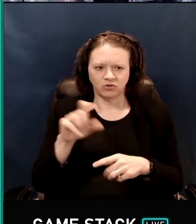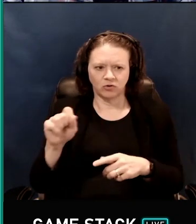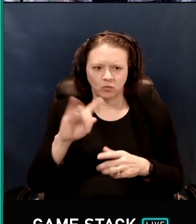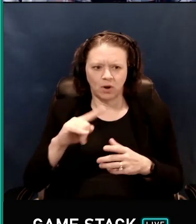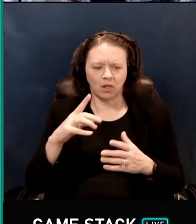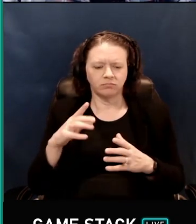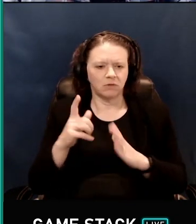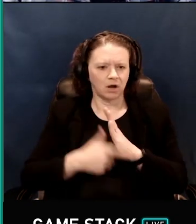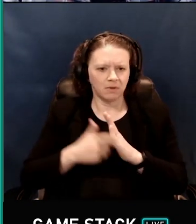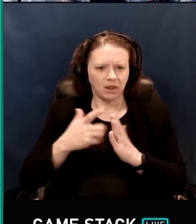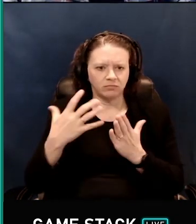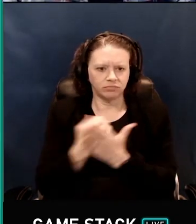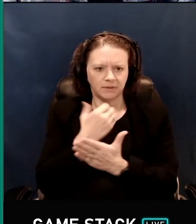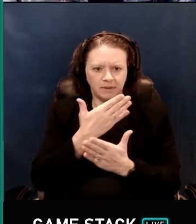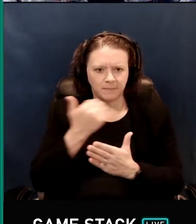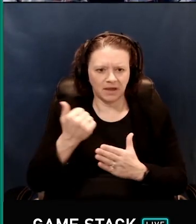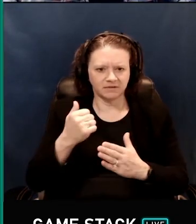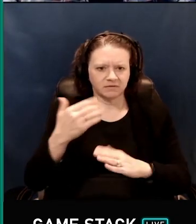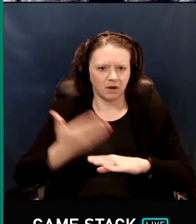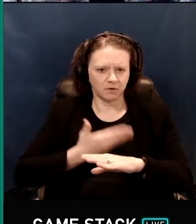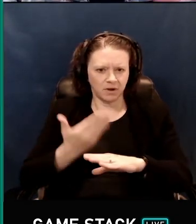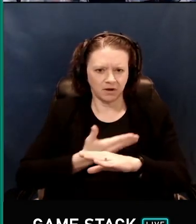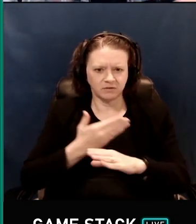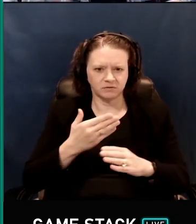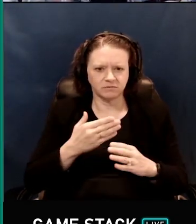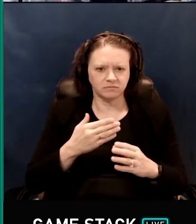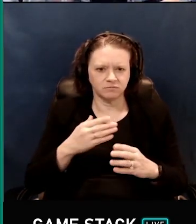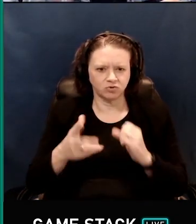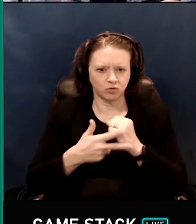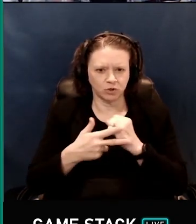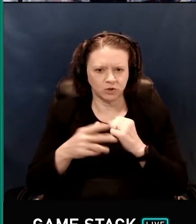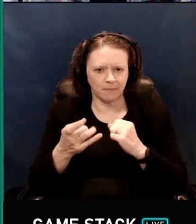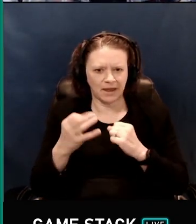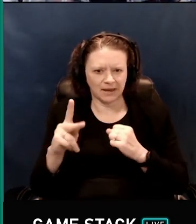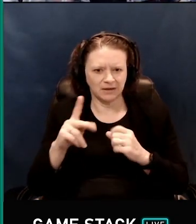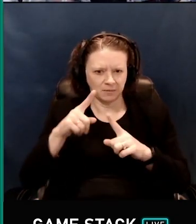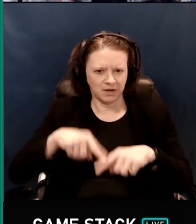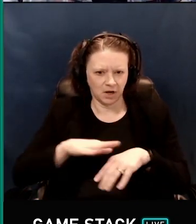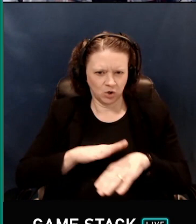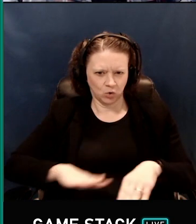your PC configuration. Building a DirectStorage ready engine,